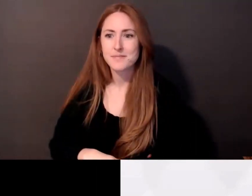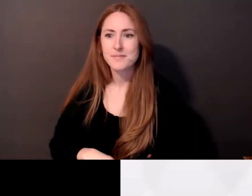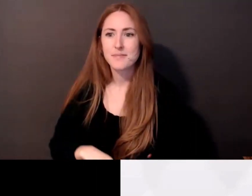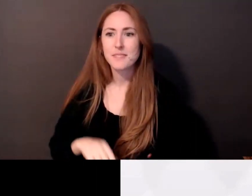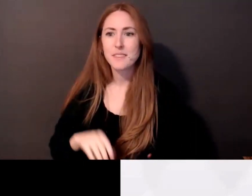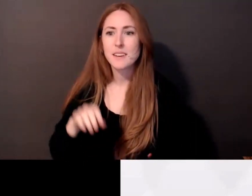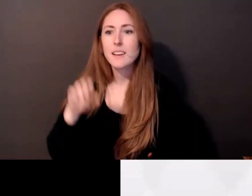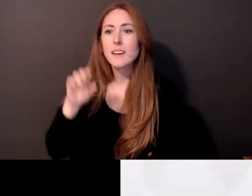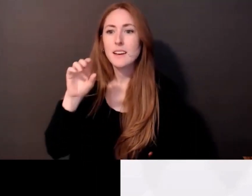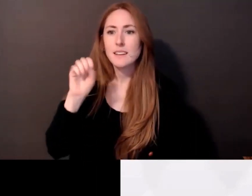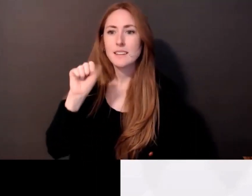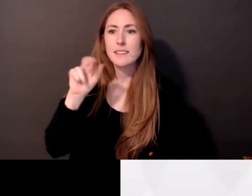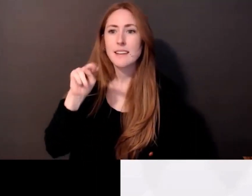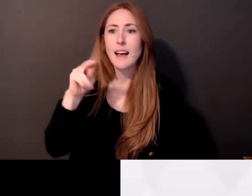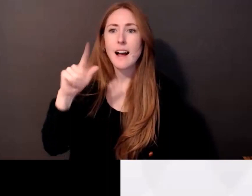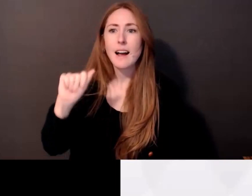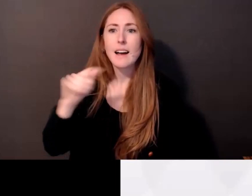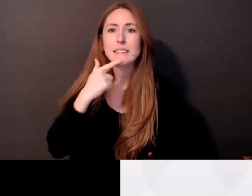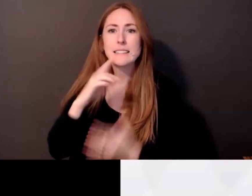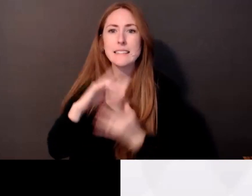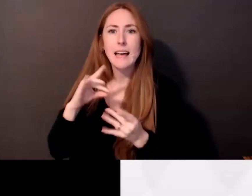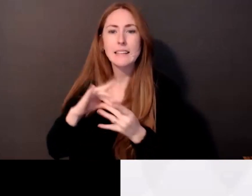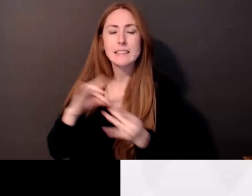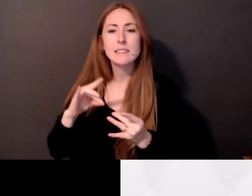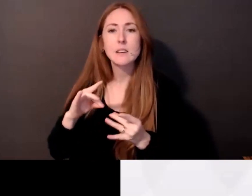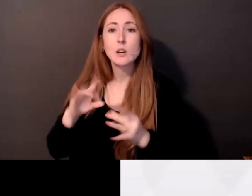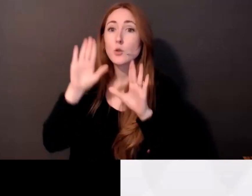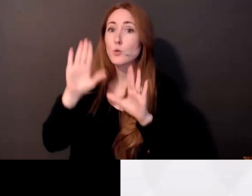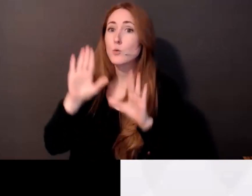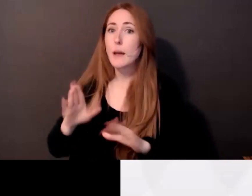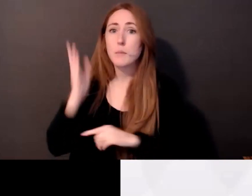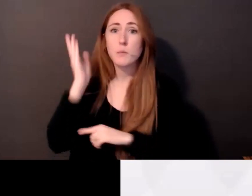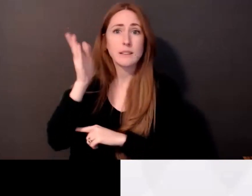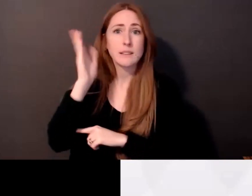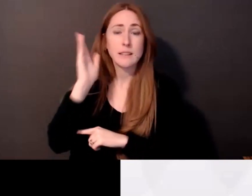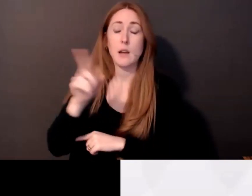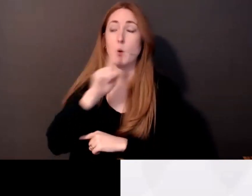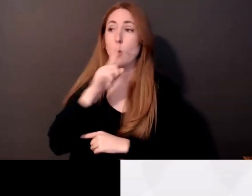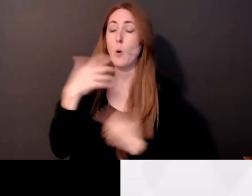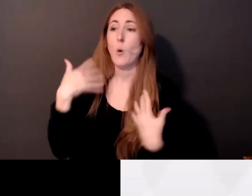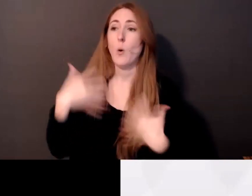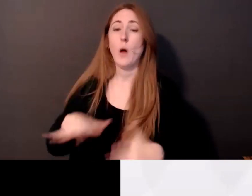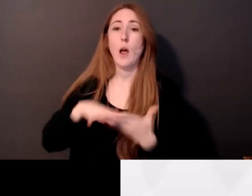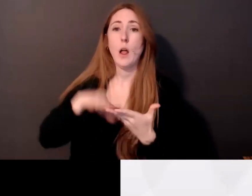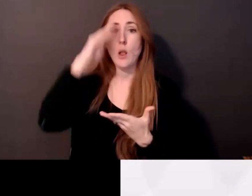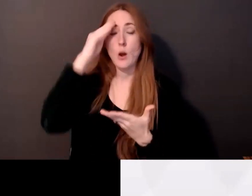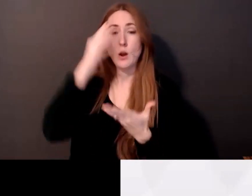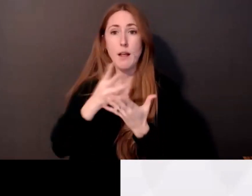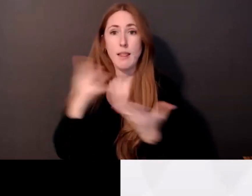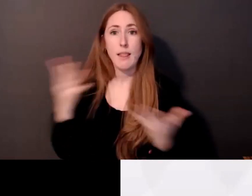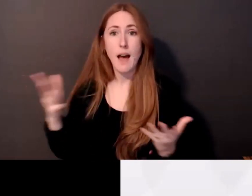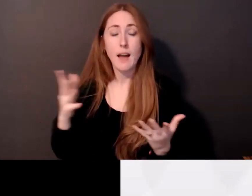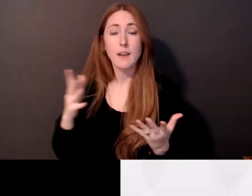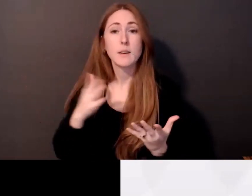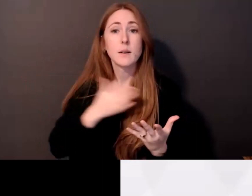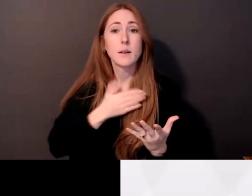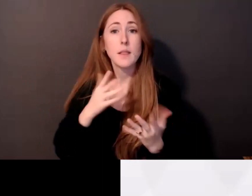presentation, Michelle. Really big eye opener for me. My key takeaway: Your visibility is in your hands. Just put yourself out there."